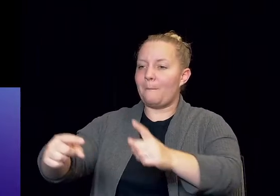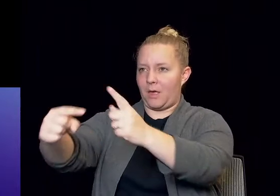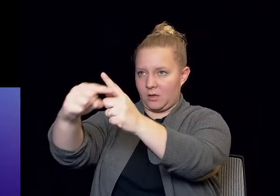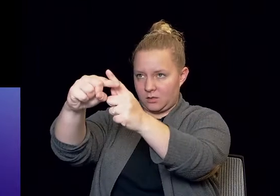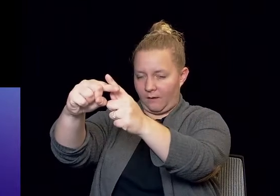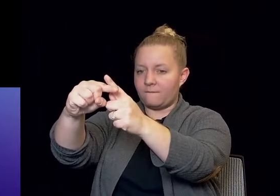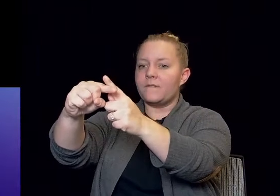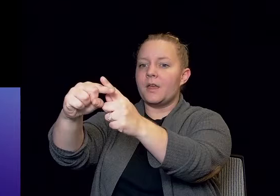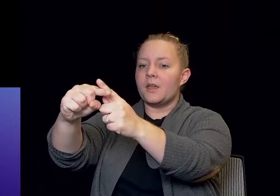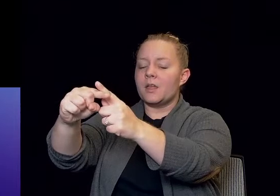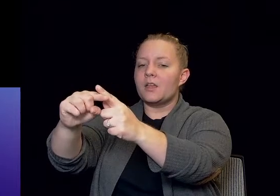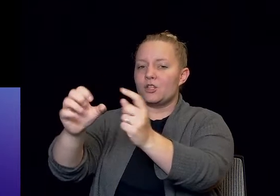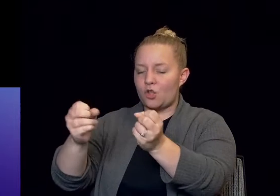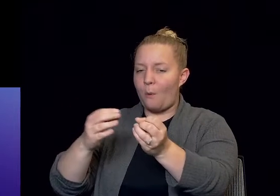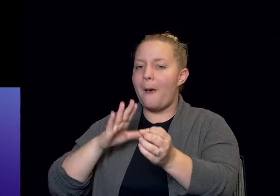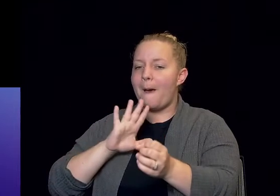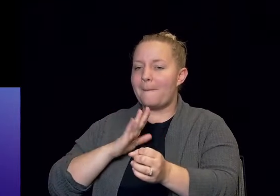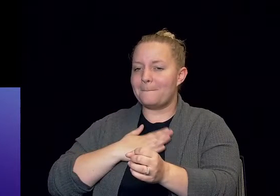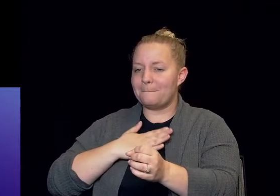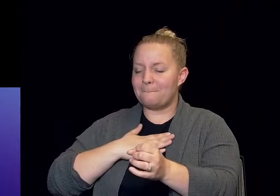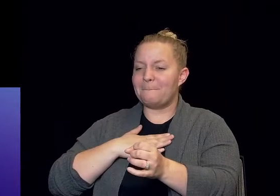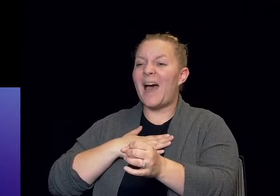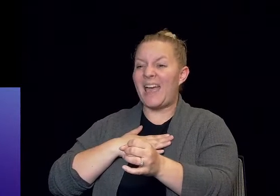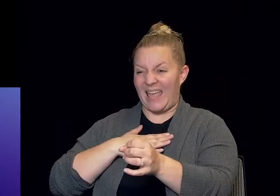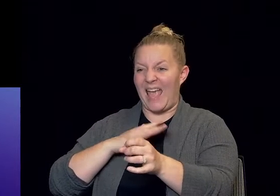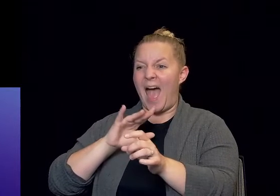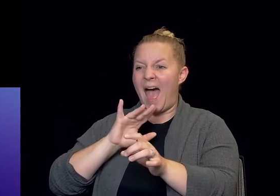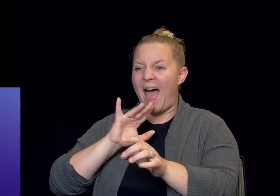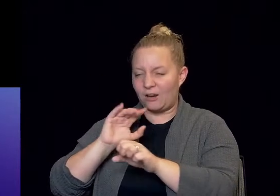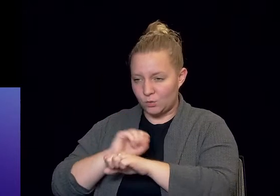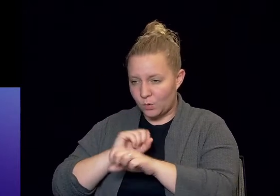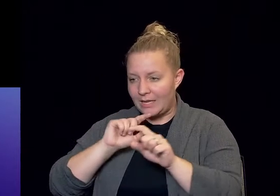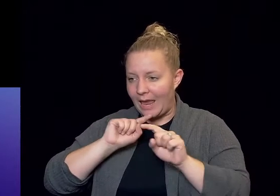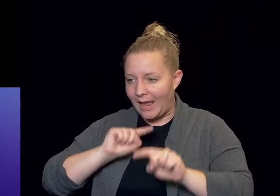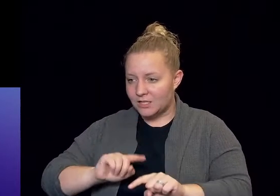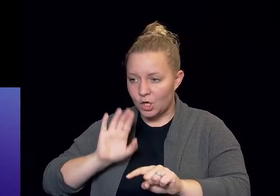So, therefore my final answer is going to be positive. So I'm actually going to drop my negatives because